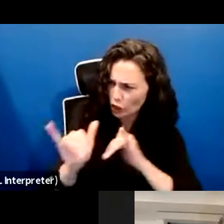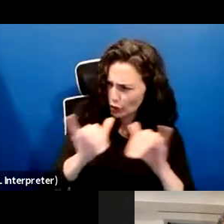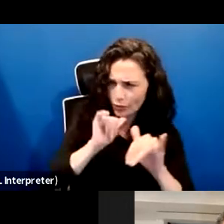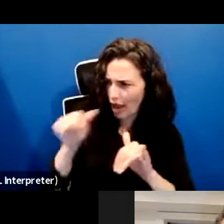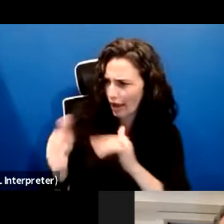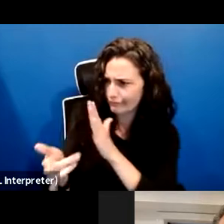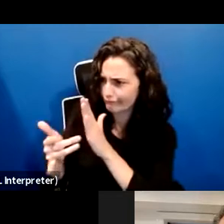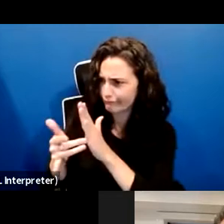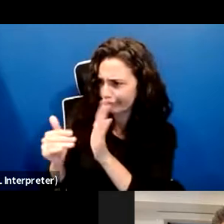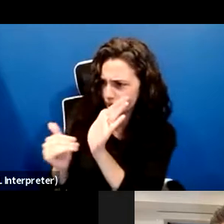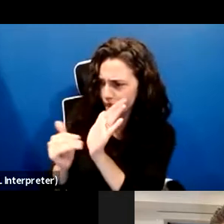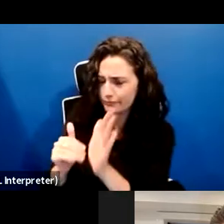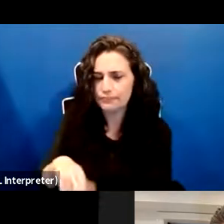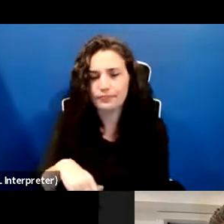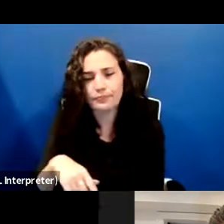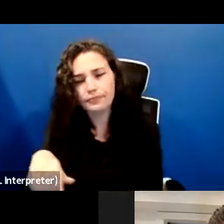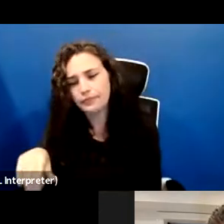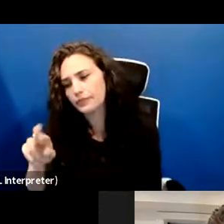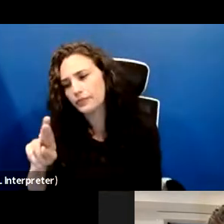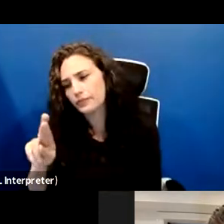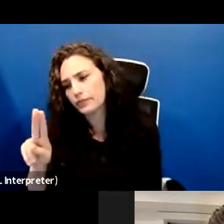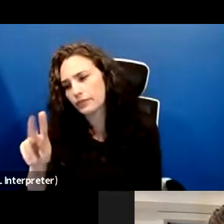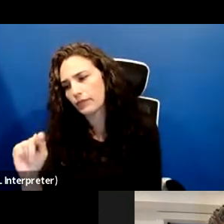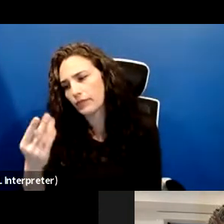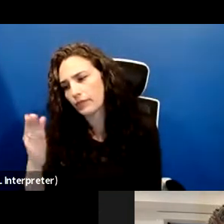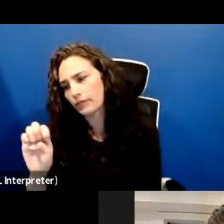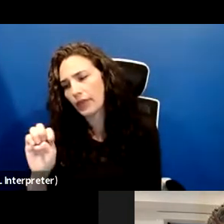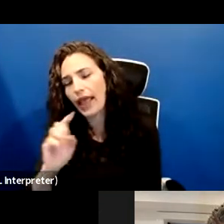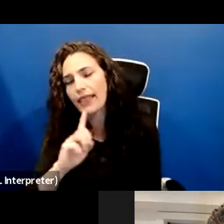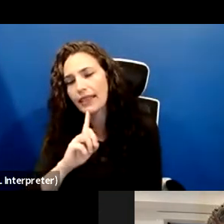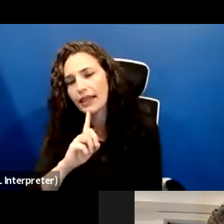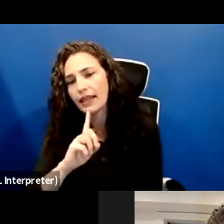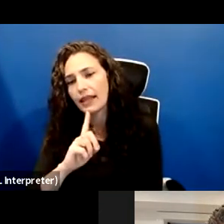I think there's the special thing about them is that they give some sort of perspective.